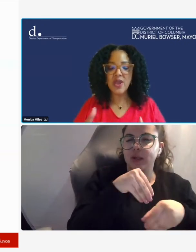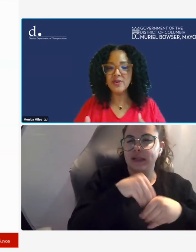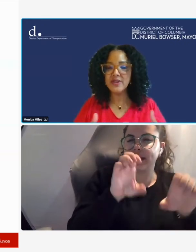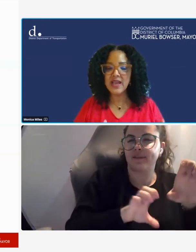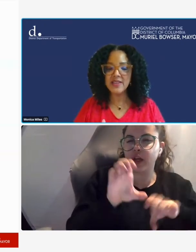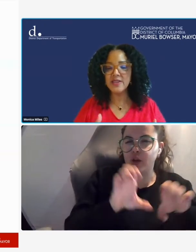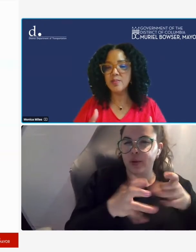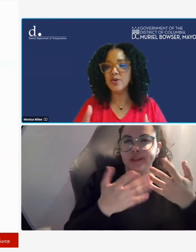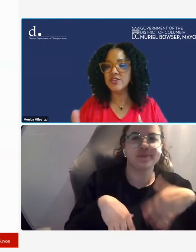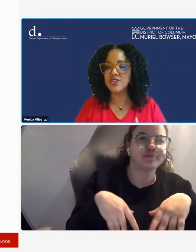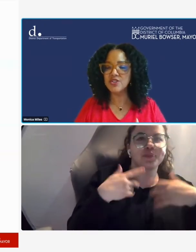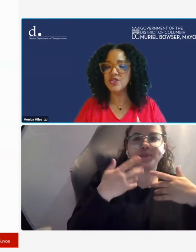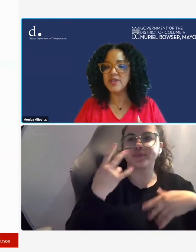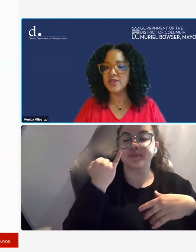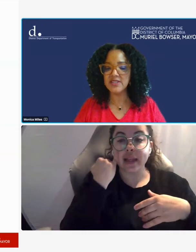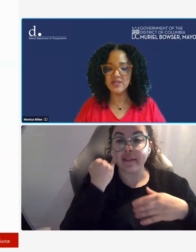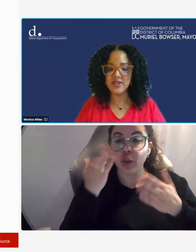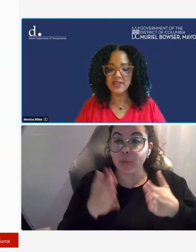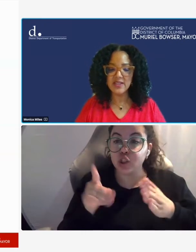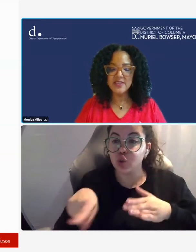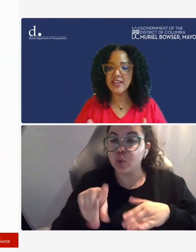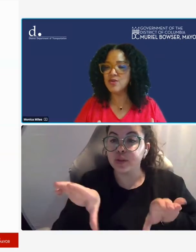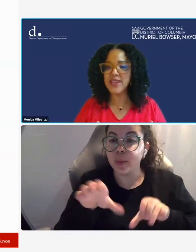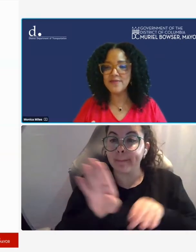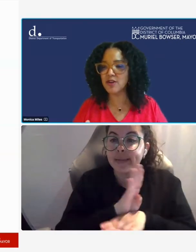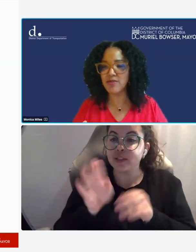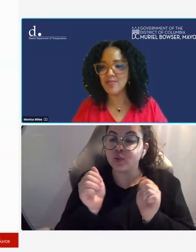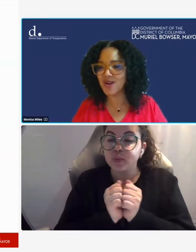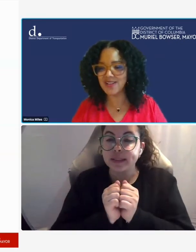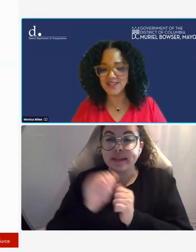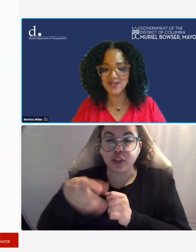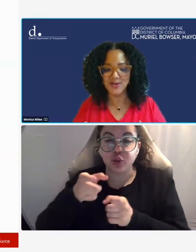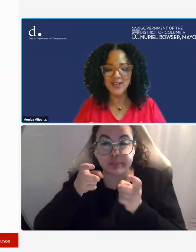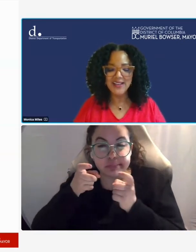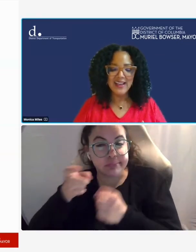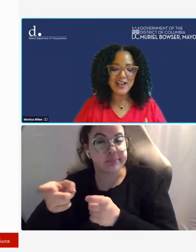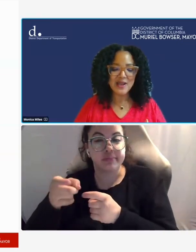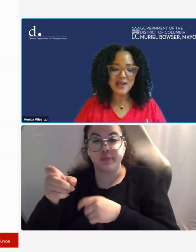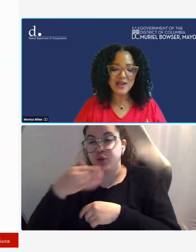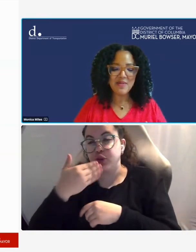not the person you're doing business with that you gave that great bargain to uh whether they